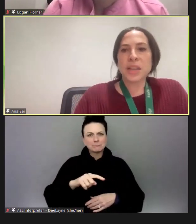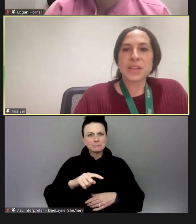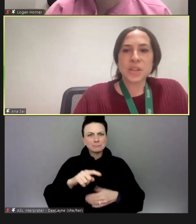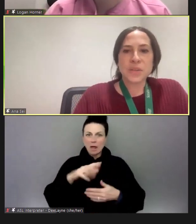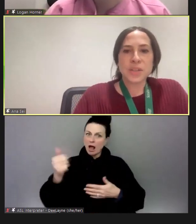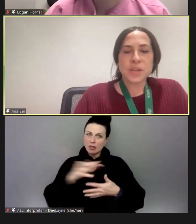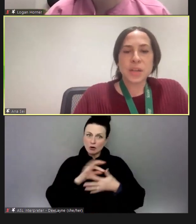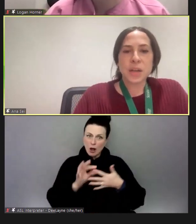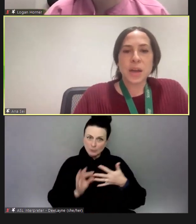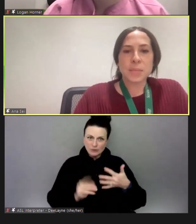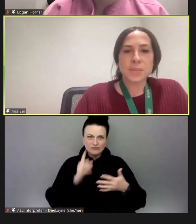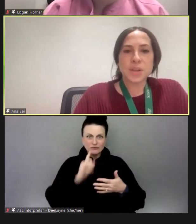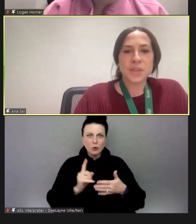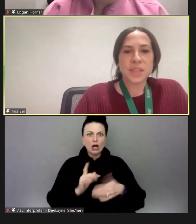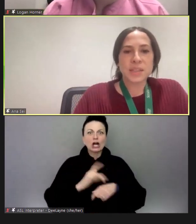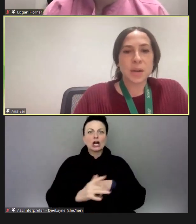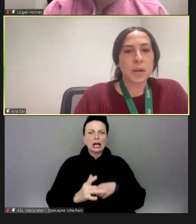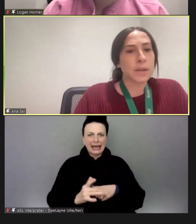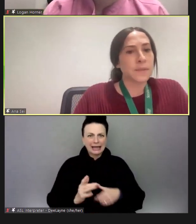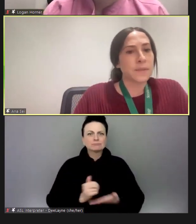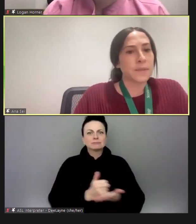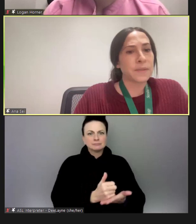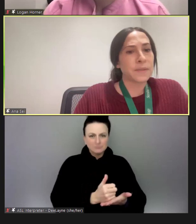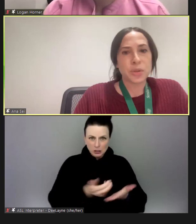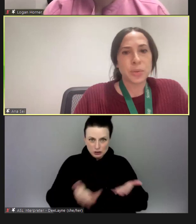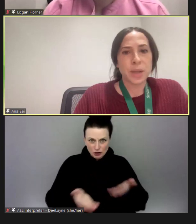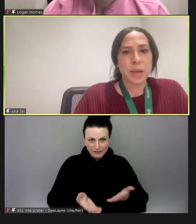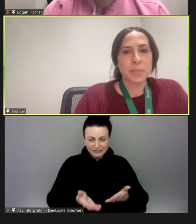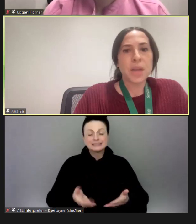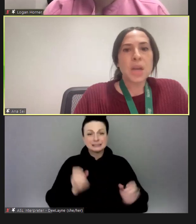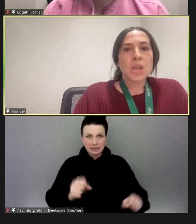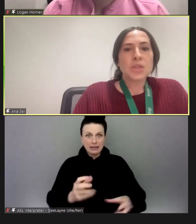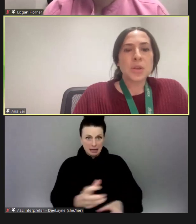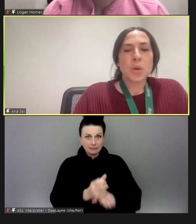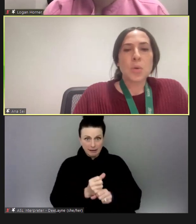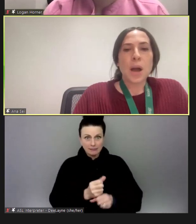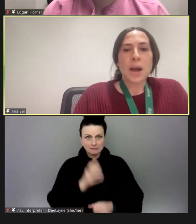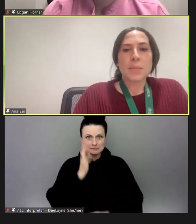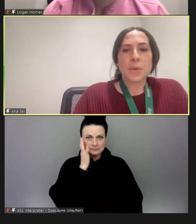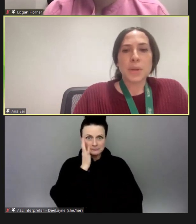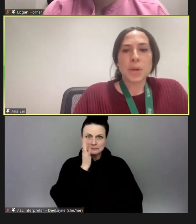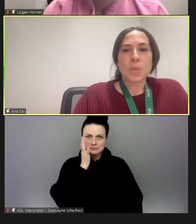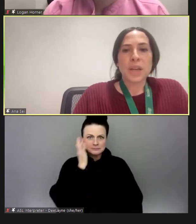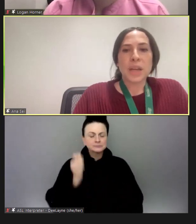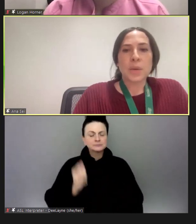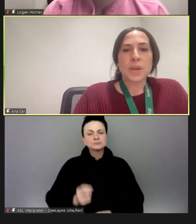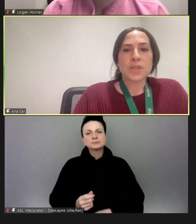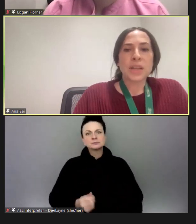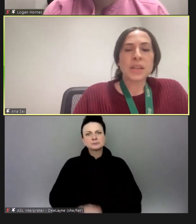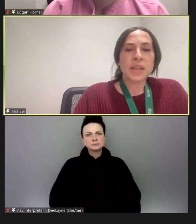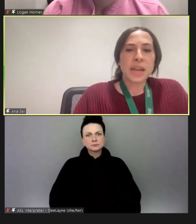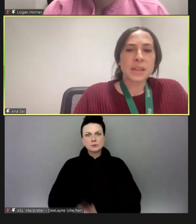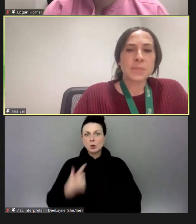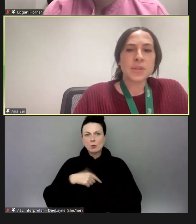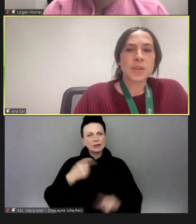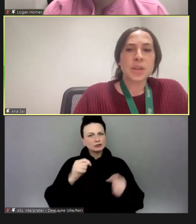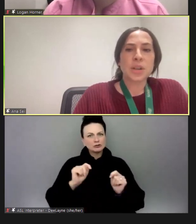intervention um services that are available to them so um you know we we